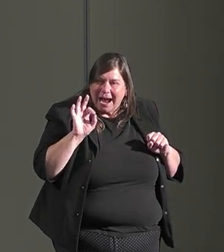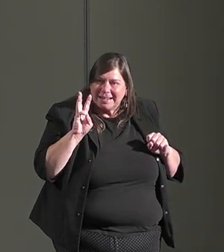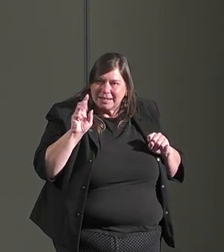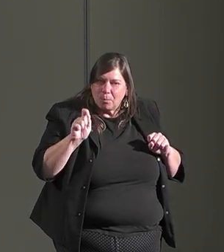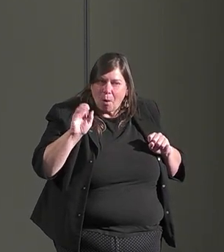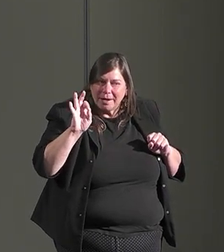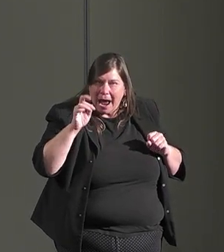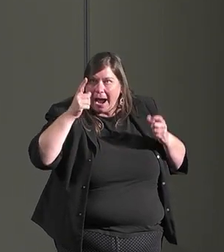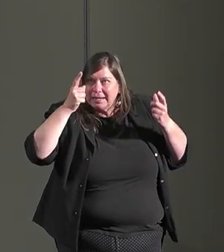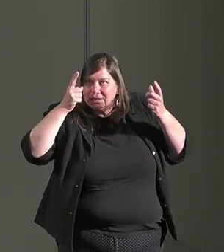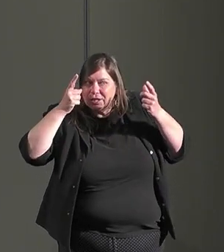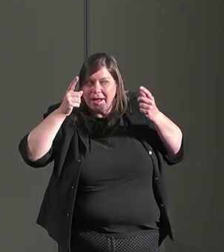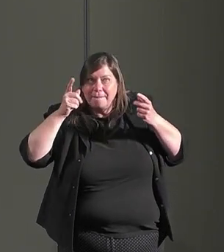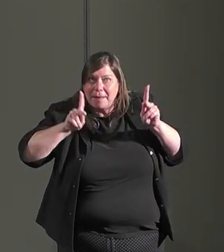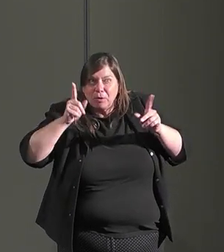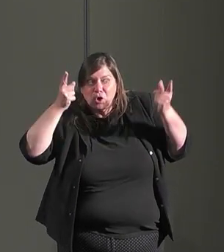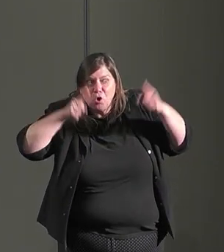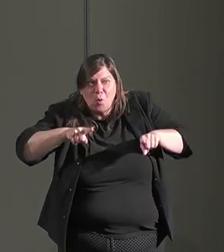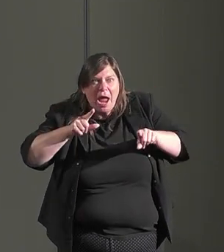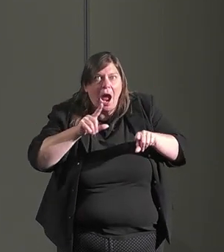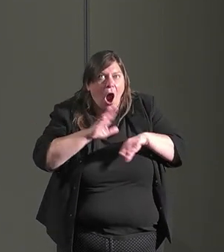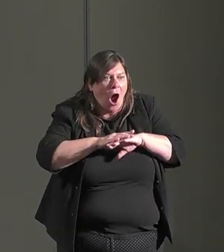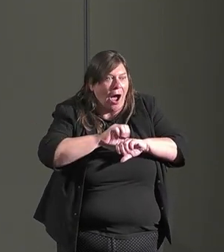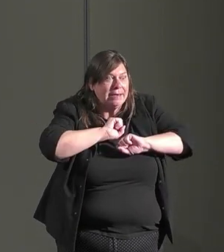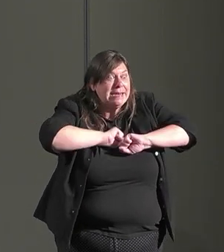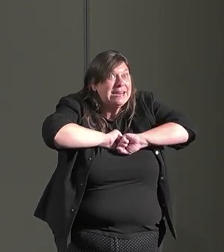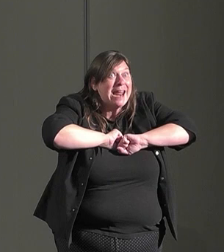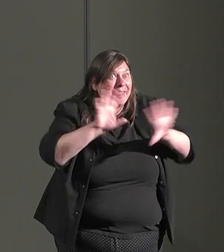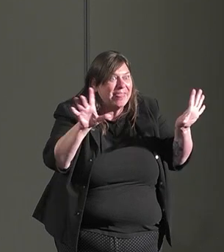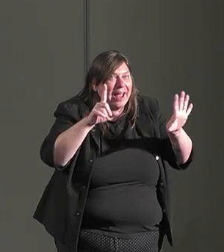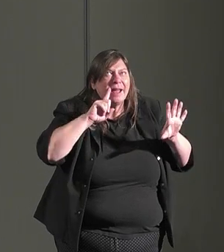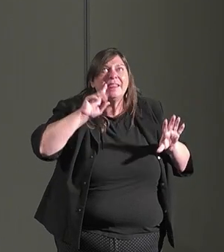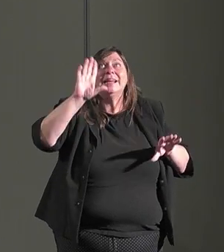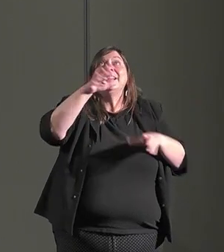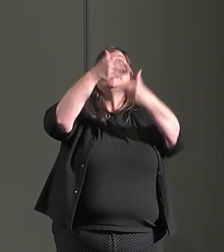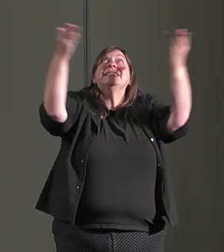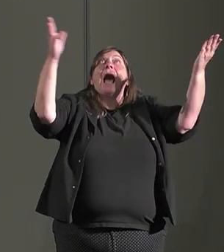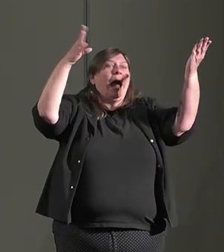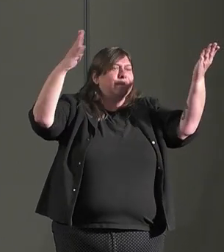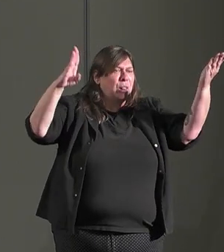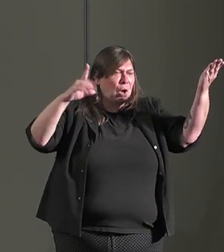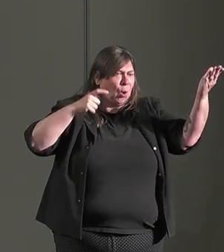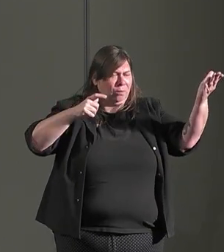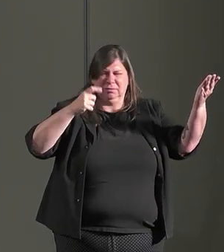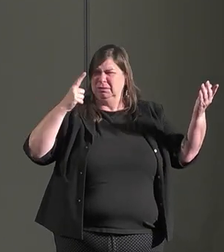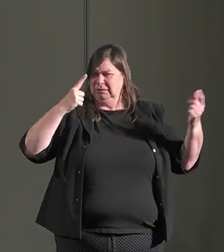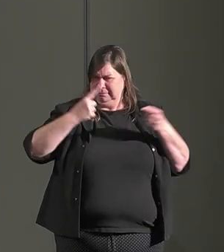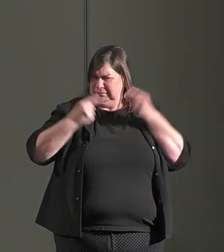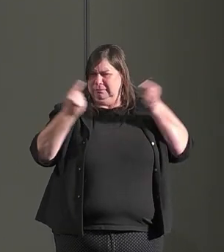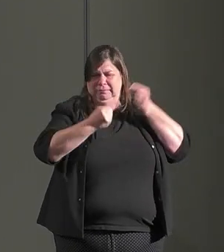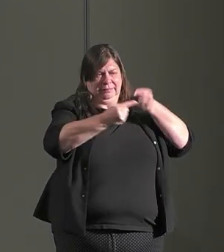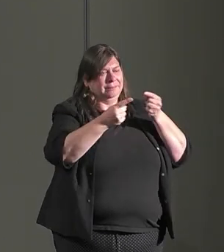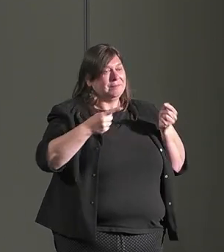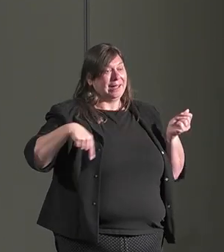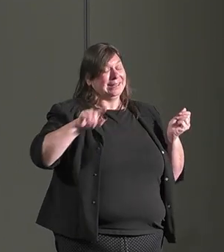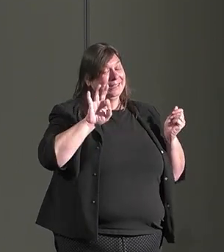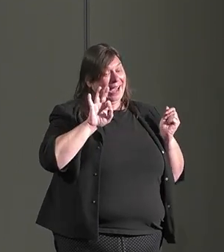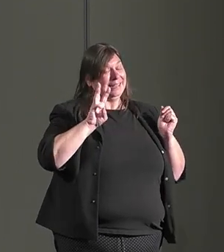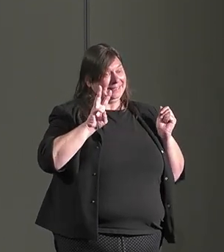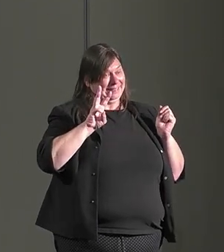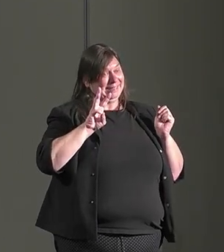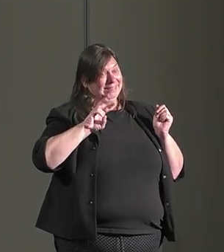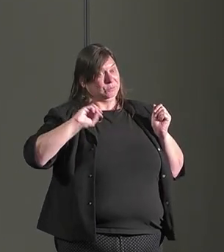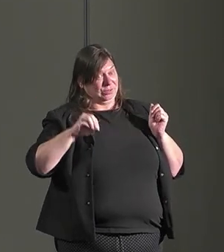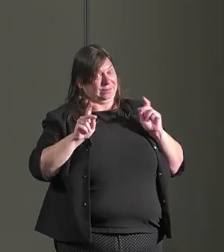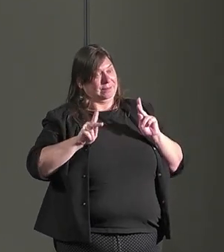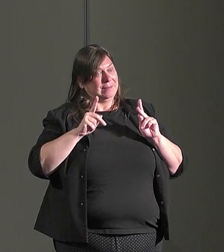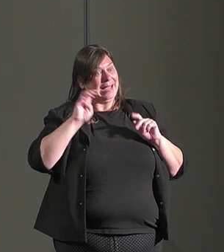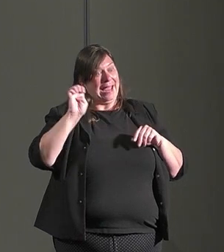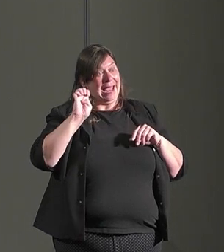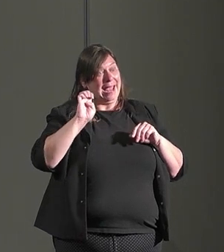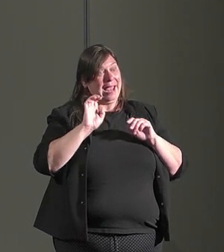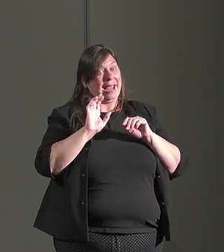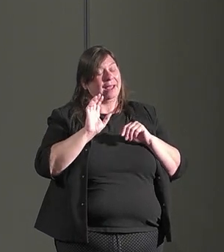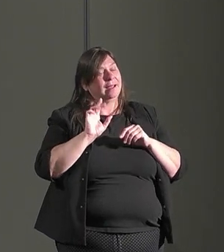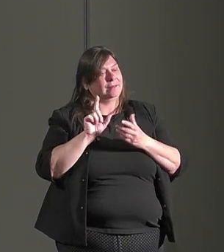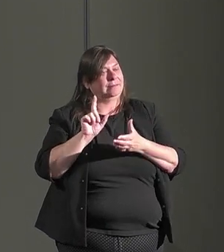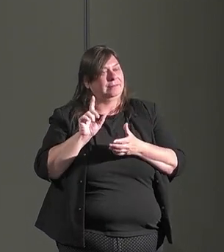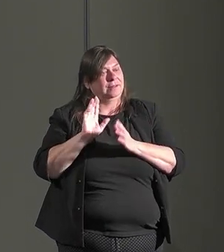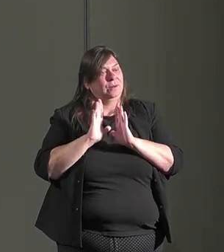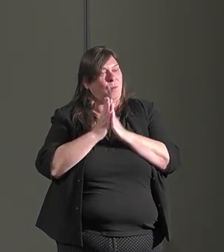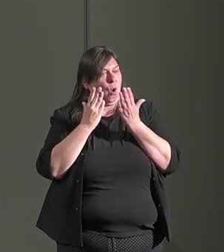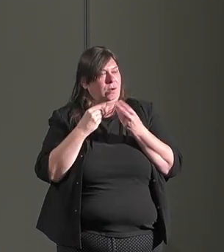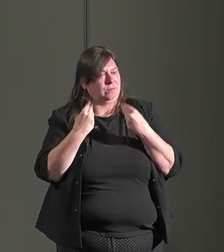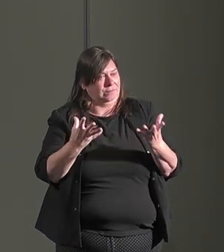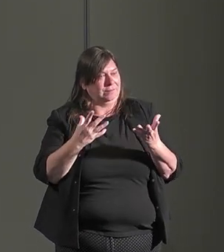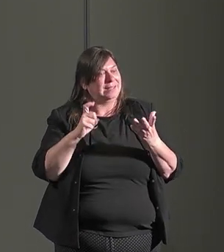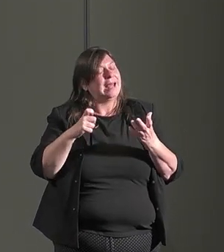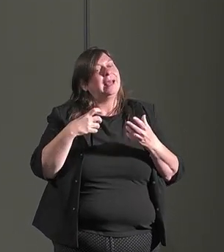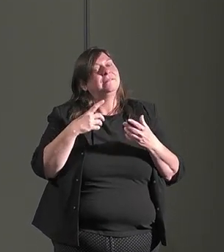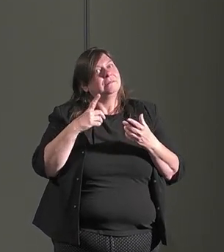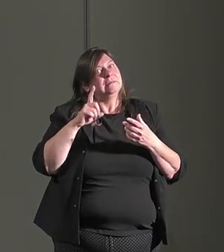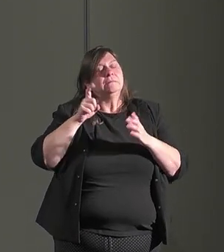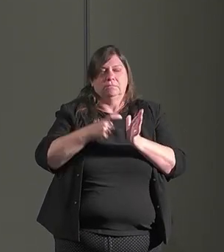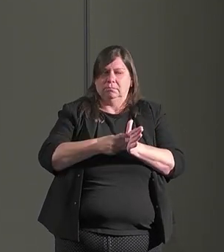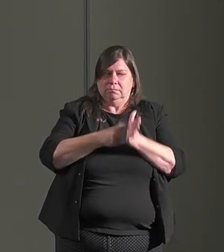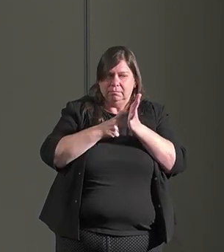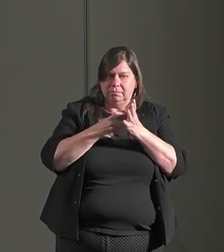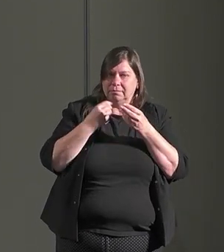sky is blue they agreed that e-book suppliers I need to provide better accessibility information.